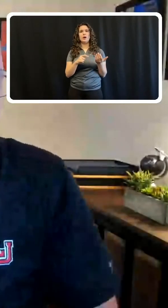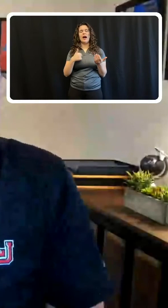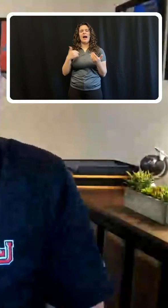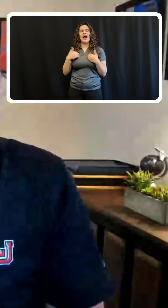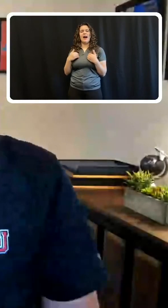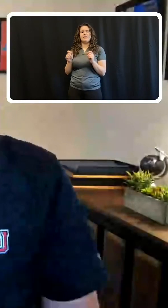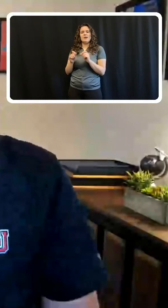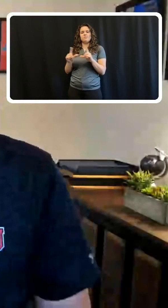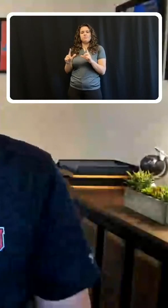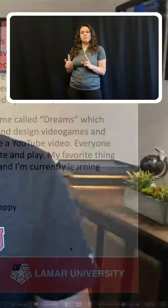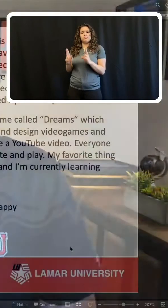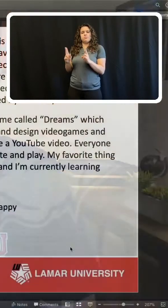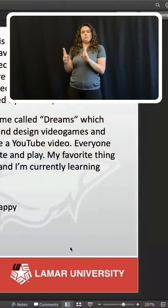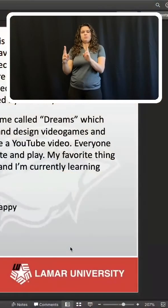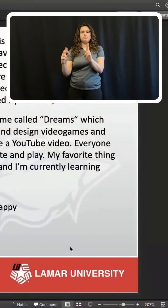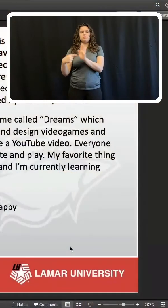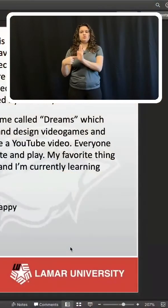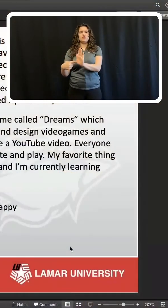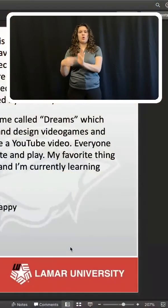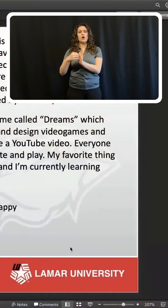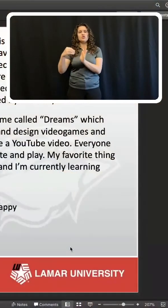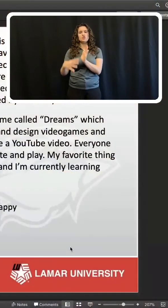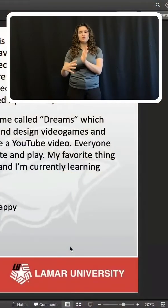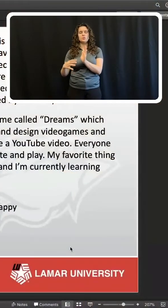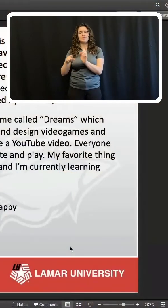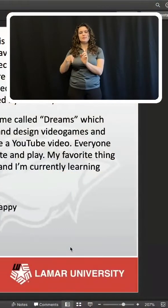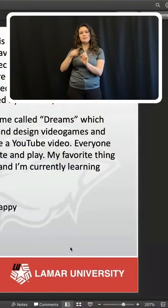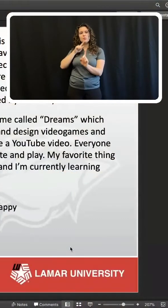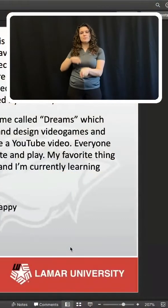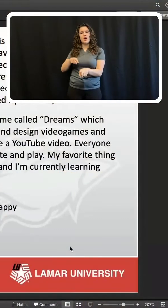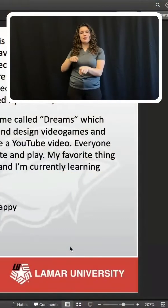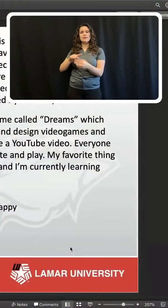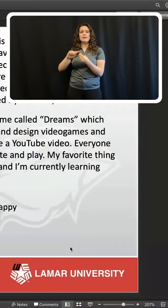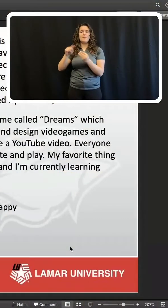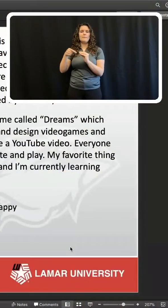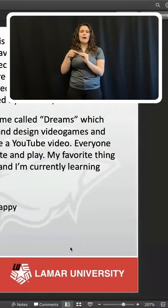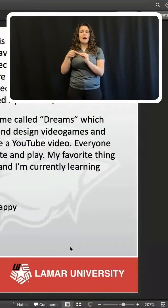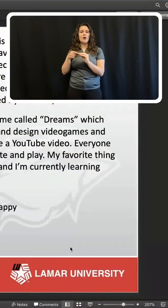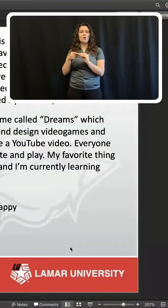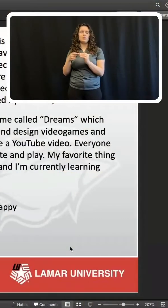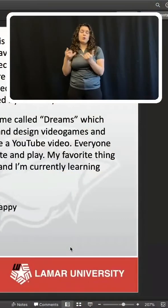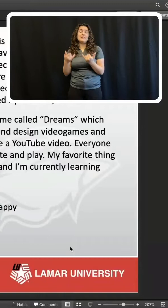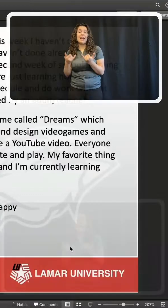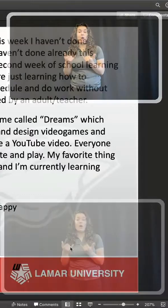that shows a student kind of responding about now having to learn how to maintain her own schedule,